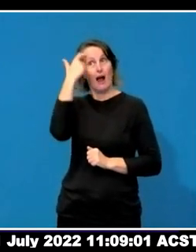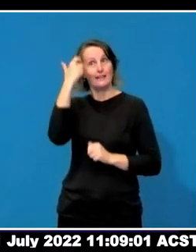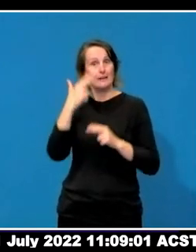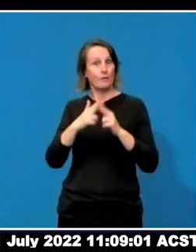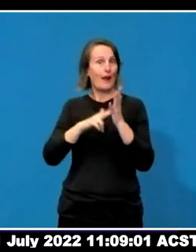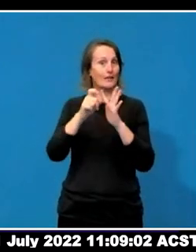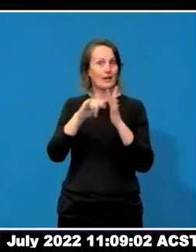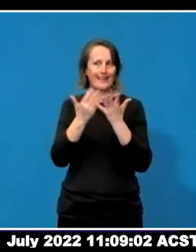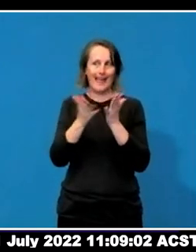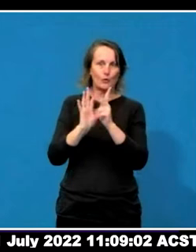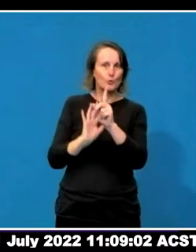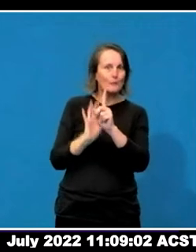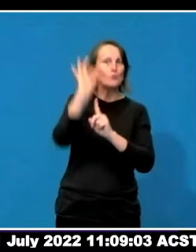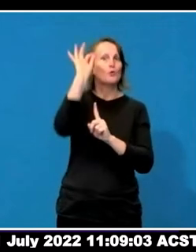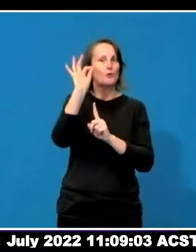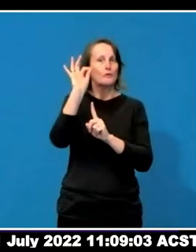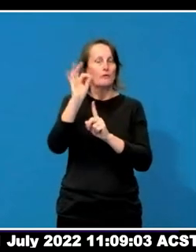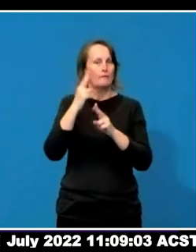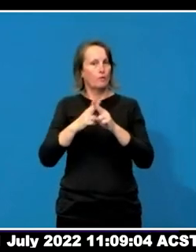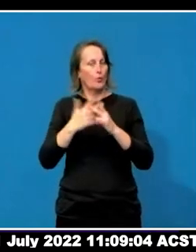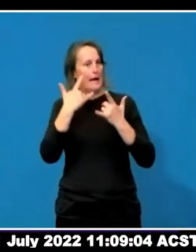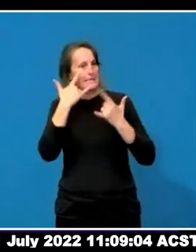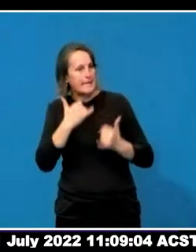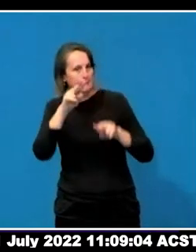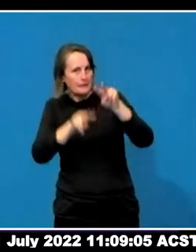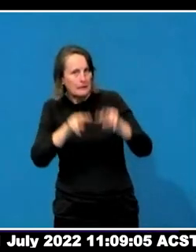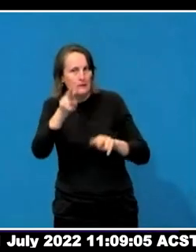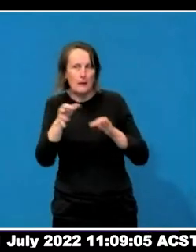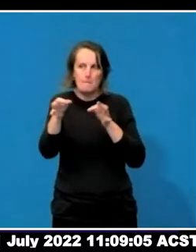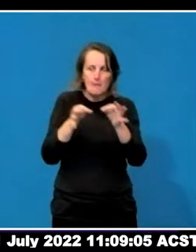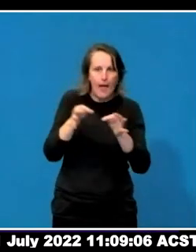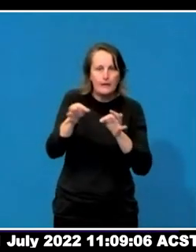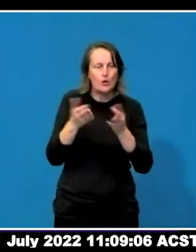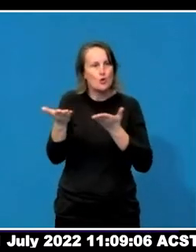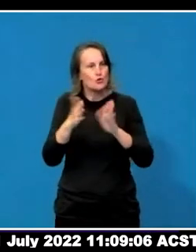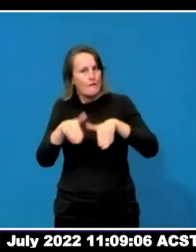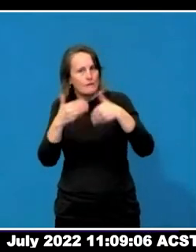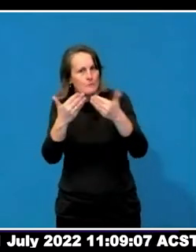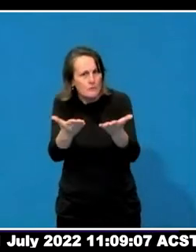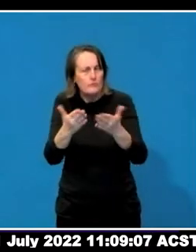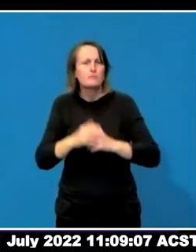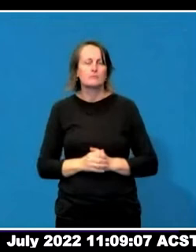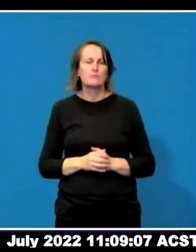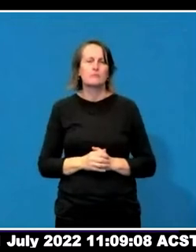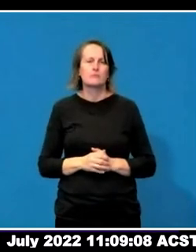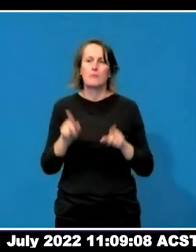assessments and planning, service provision in remote communities, and in relation to the support coordination.